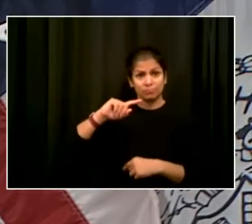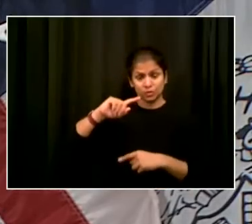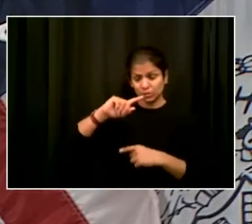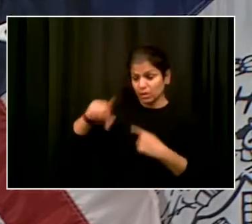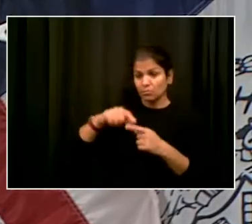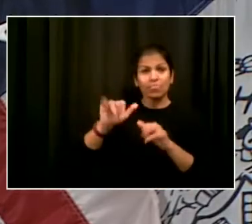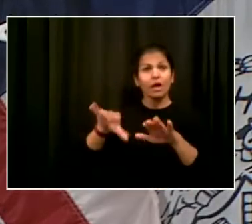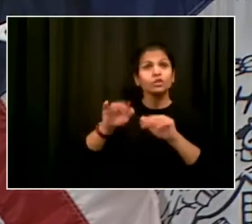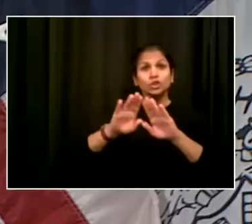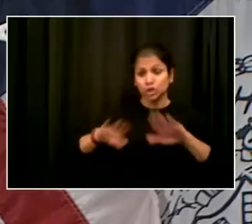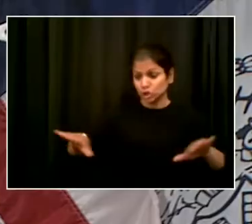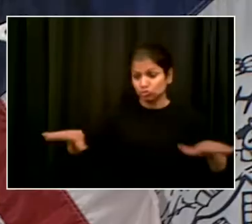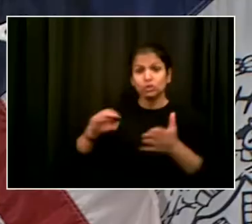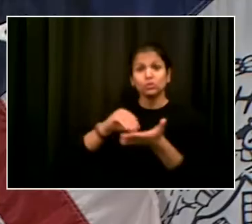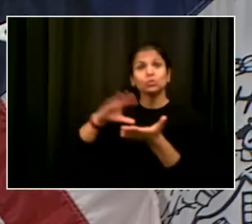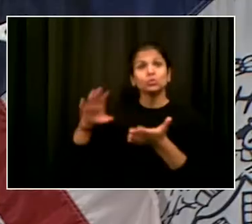IT MEANS MAKING SURE WHEN KIDS COME BACK TO